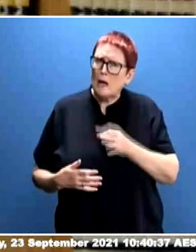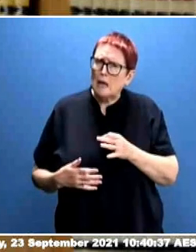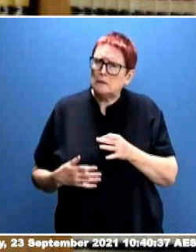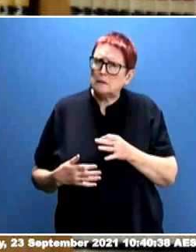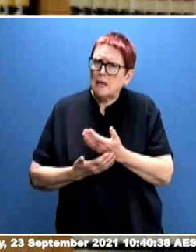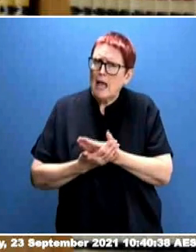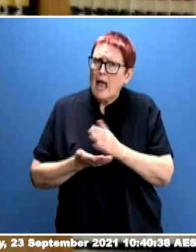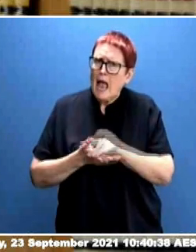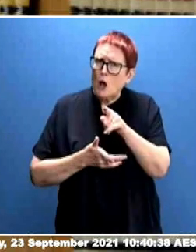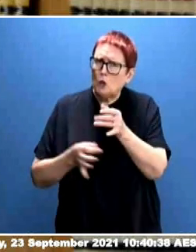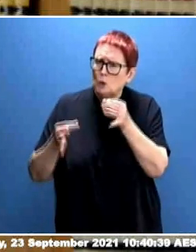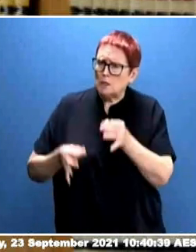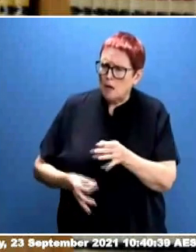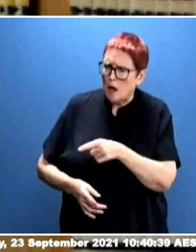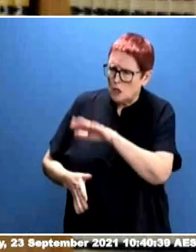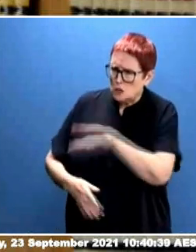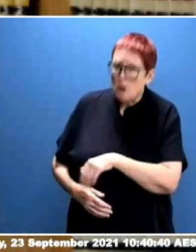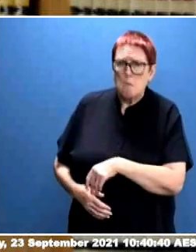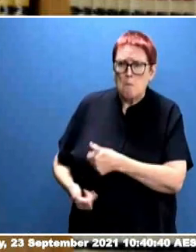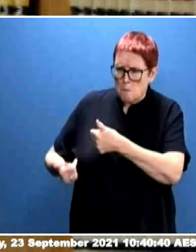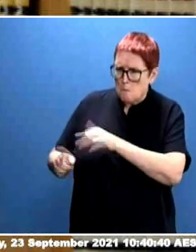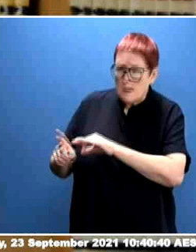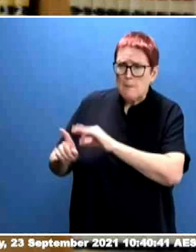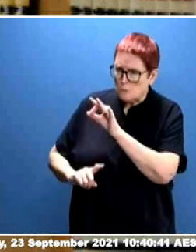the basic levels of understanding and ability so that they may be released?